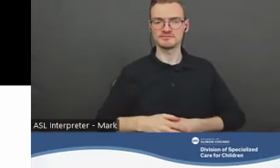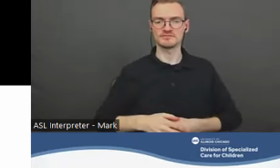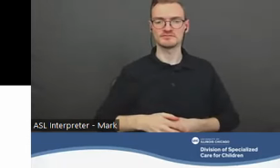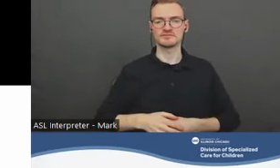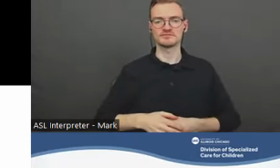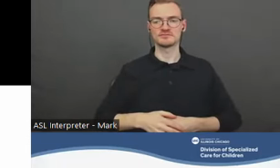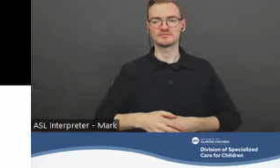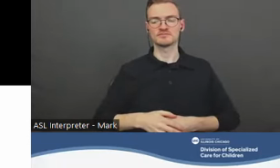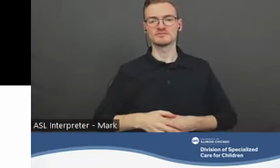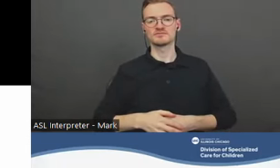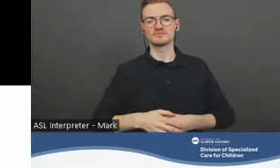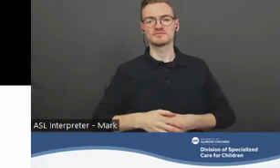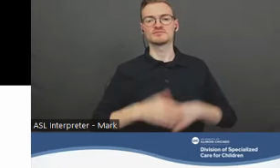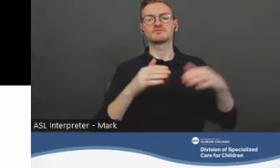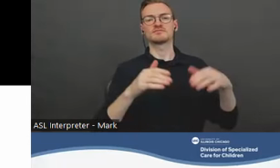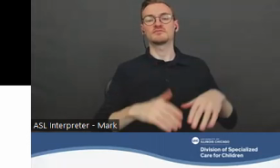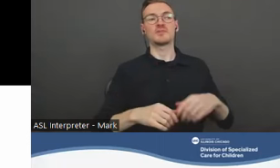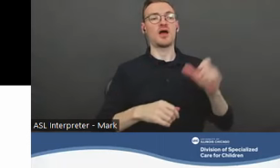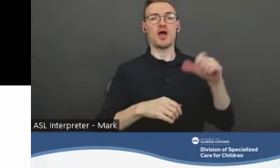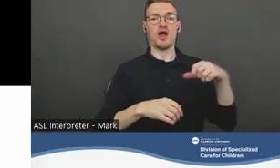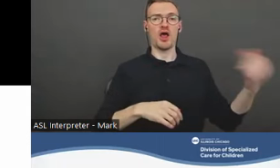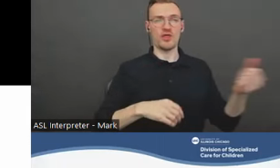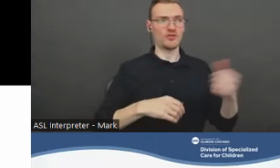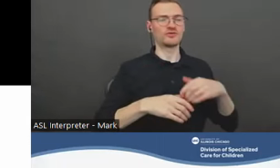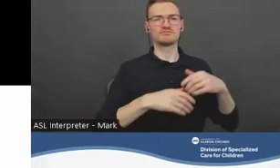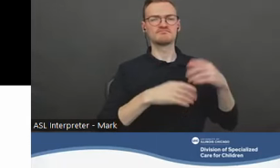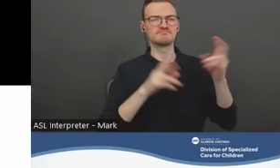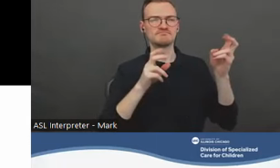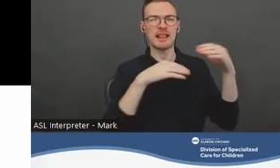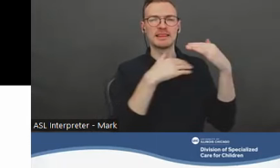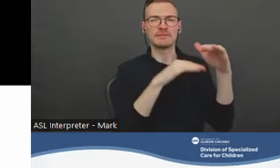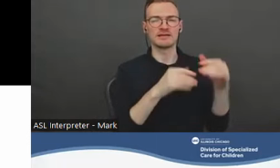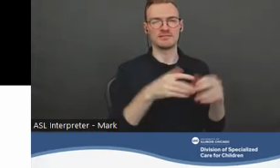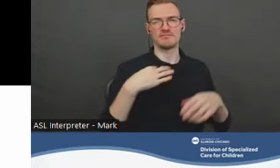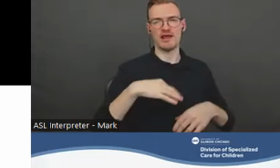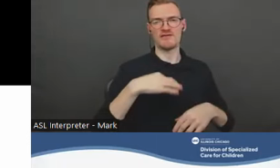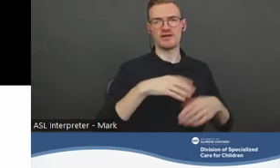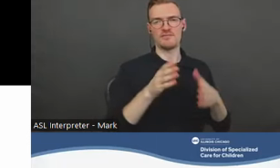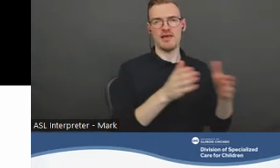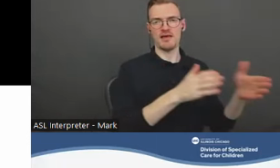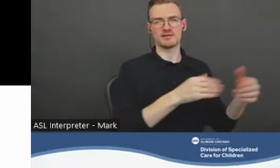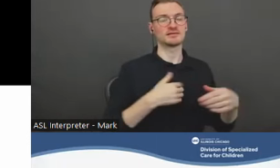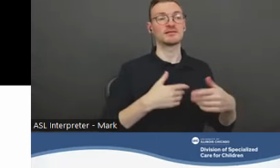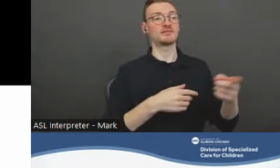briefly about other limited benefit plans out there and these plans provide specific coverage